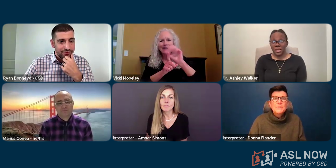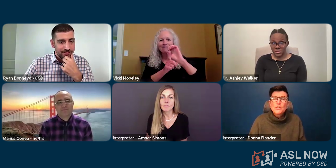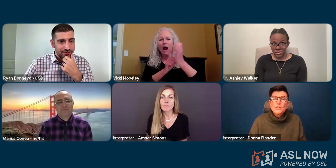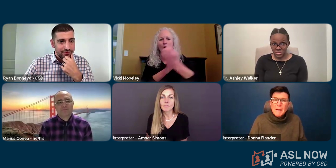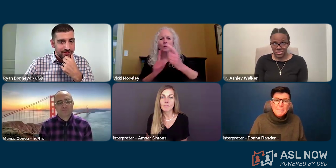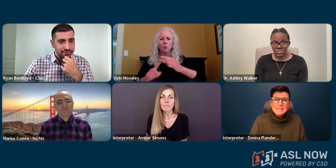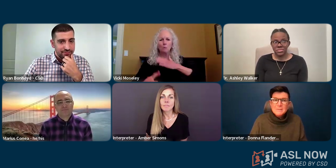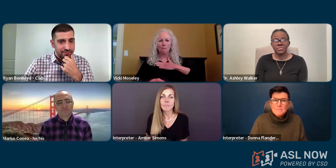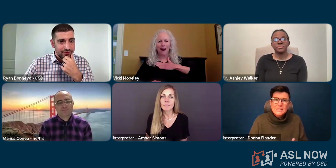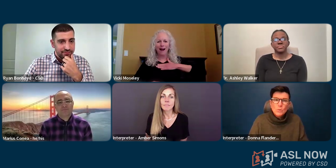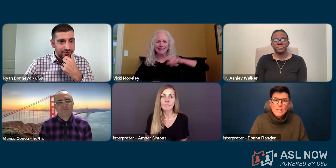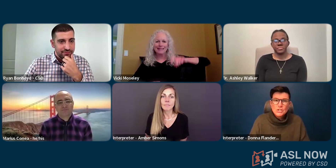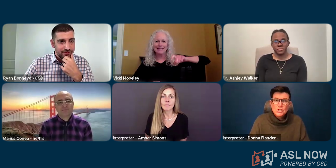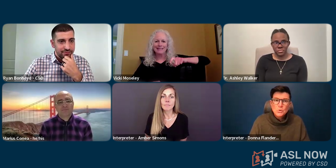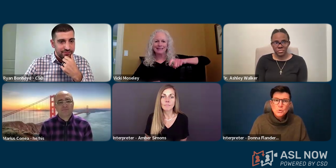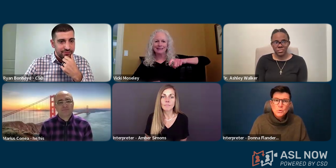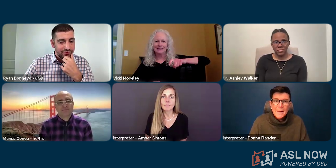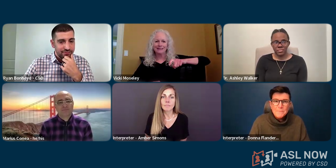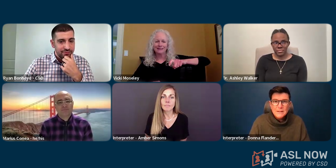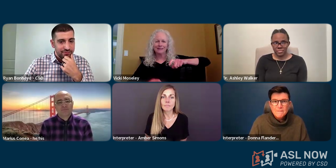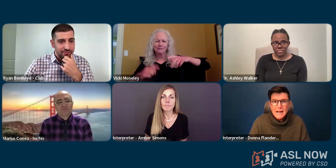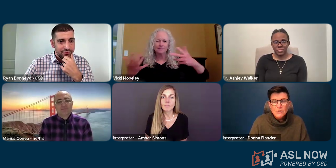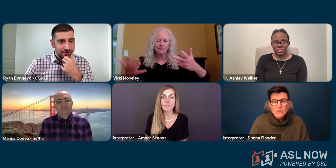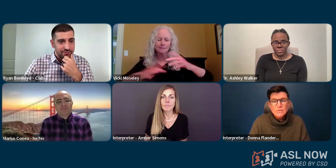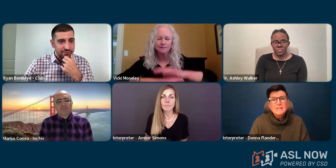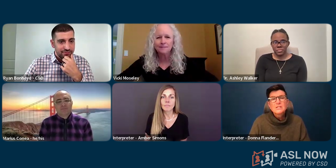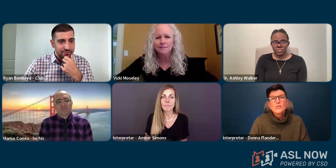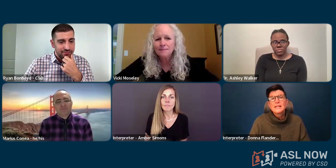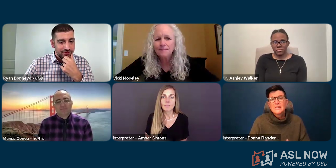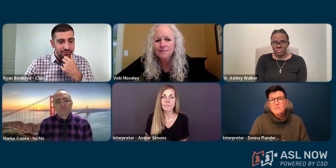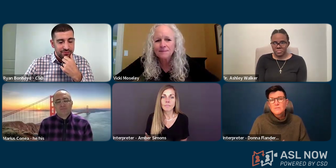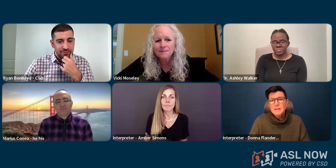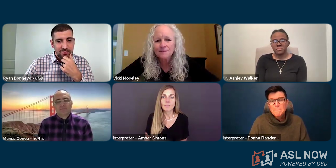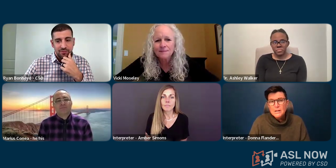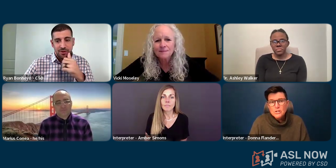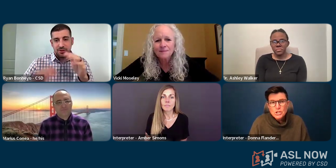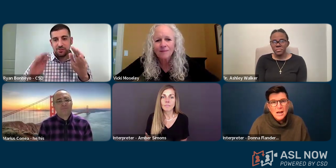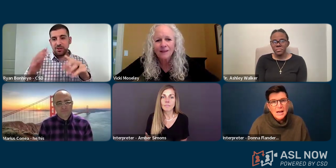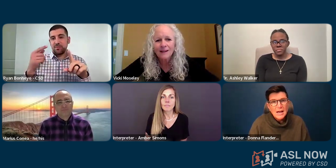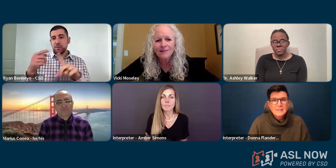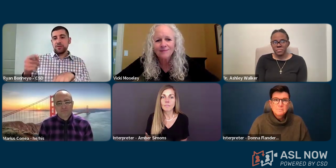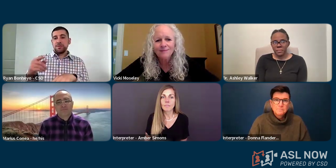So there might be some things that we can do to adapt the environment so that it gives me a better shot.